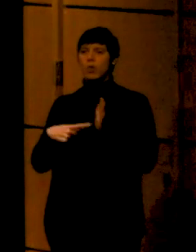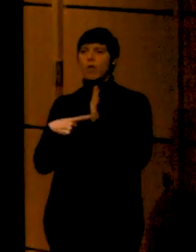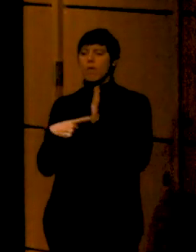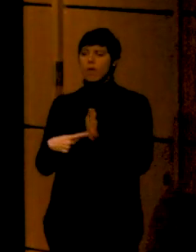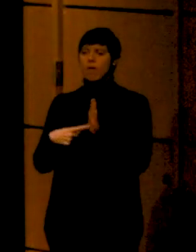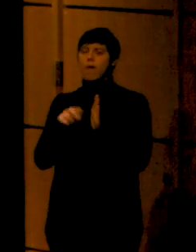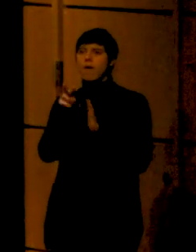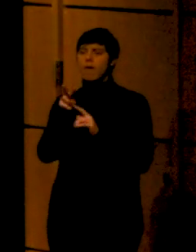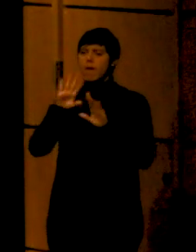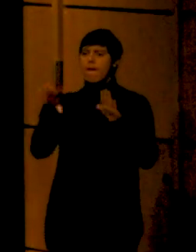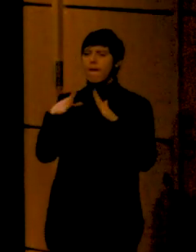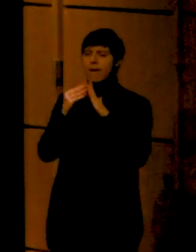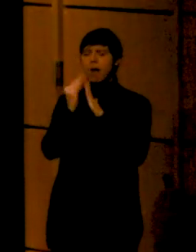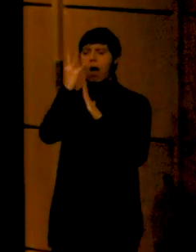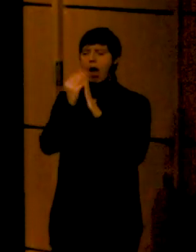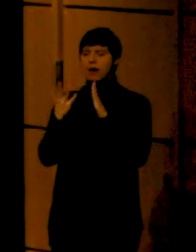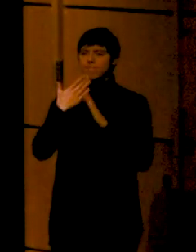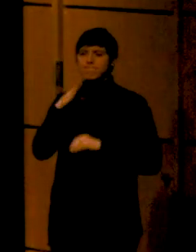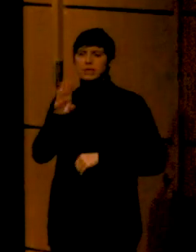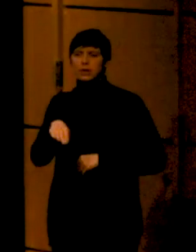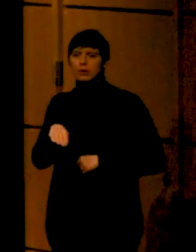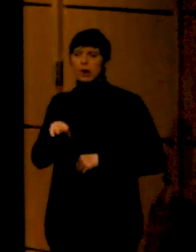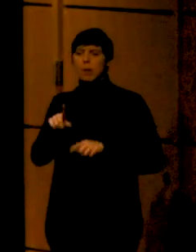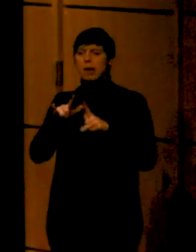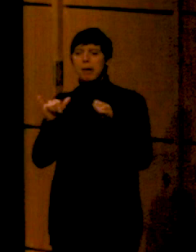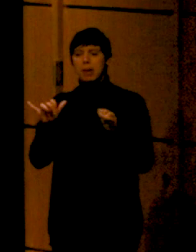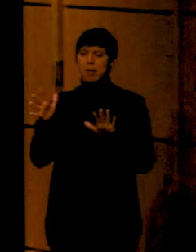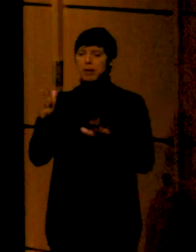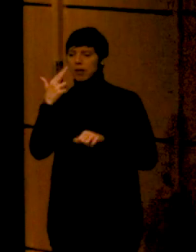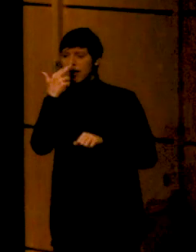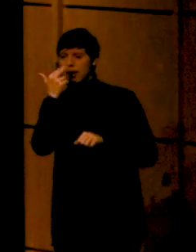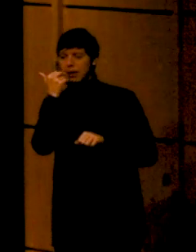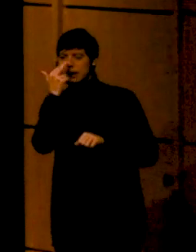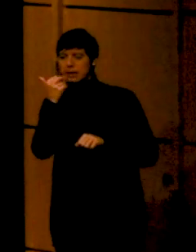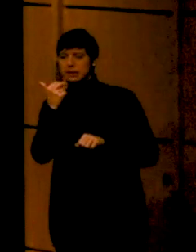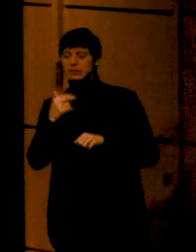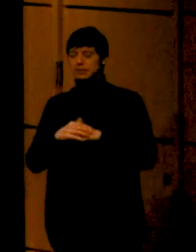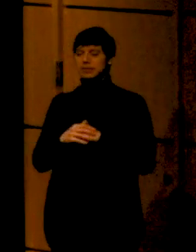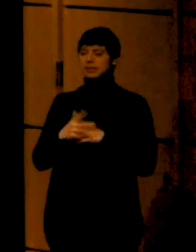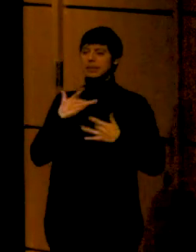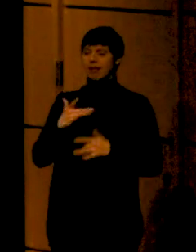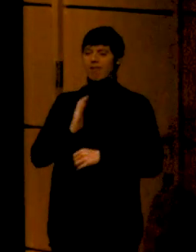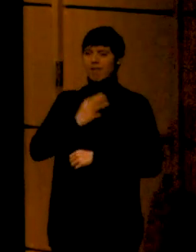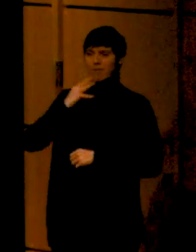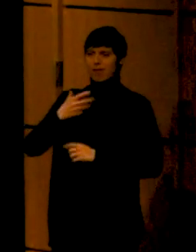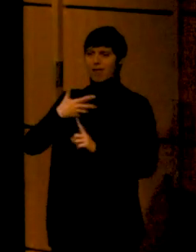force but also quasi comical, as well in this wonderful image from 1981.